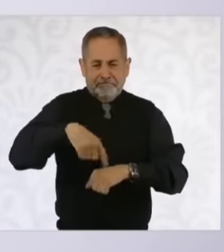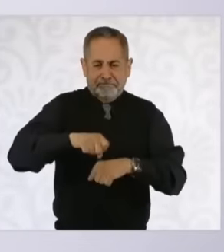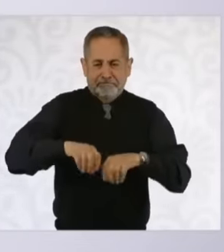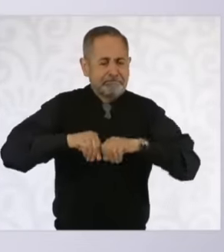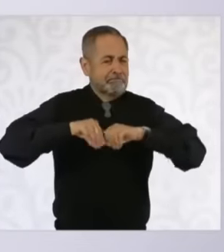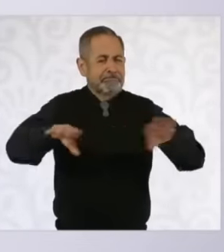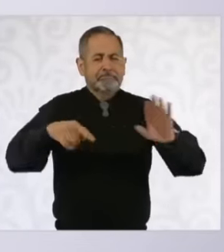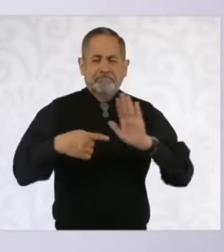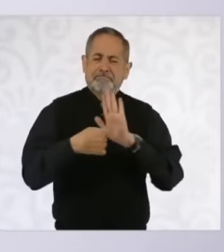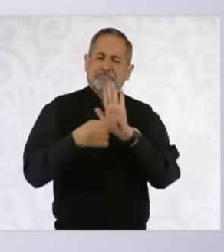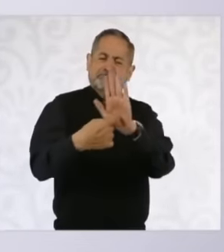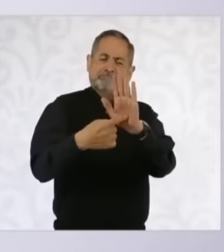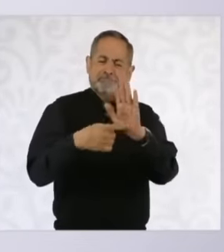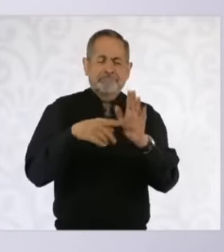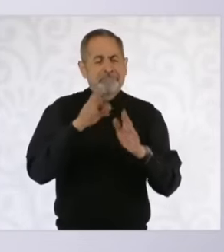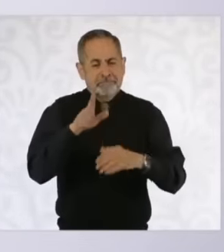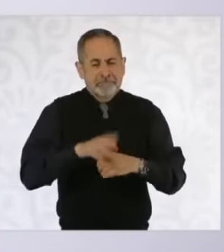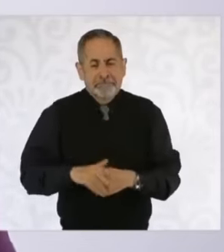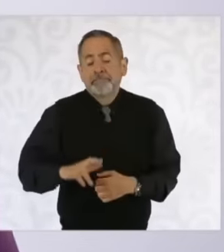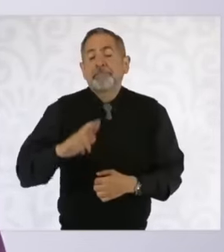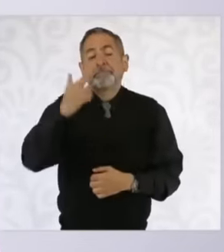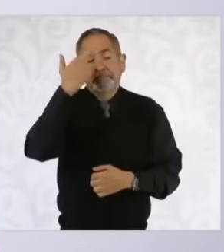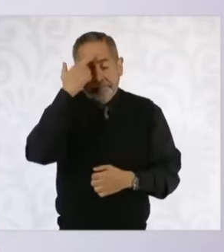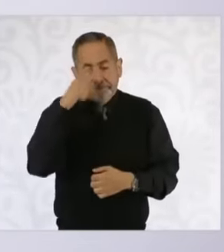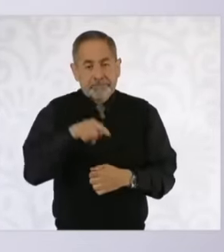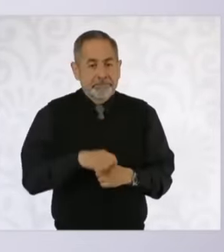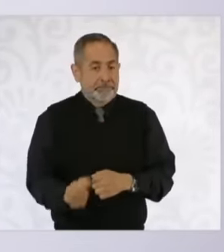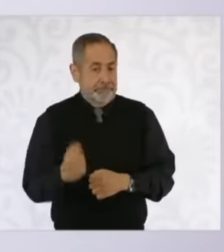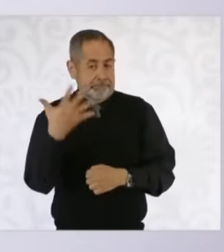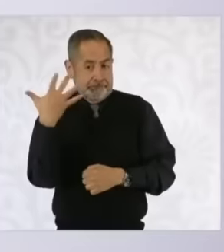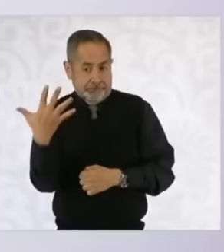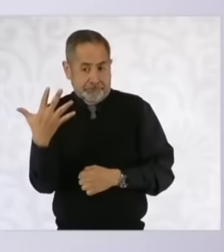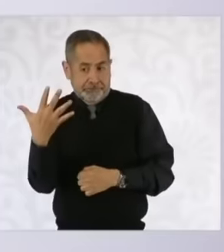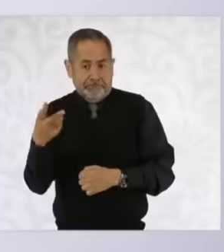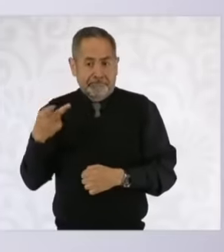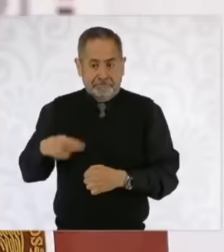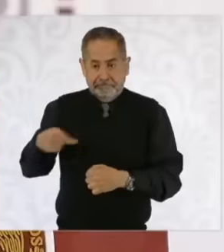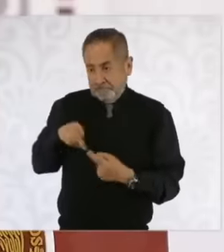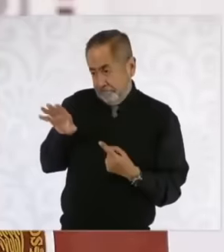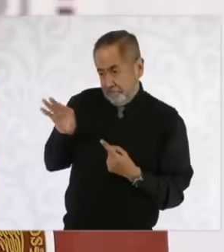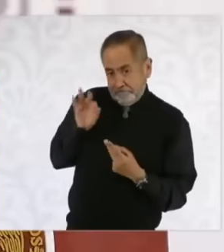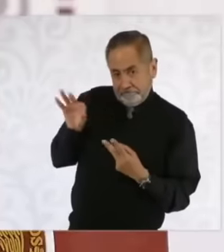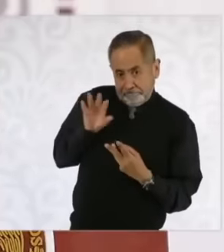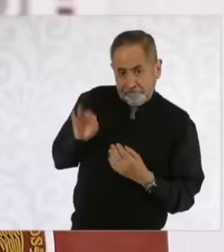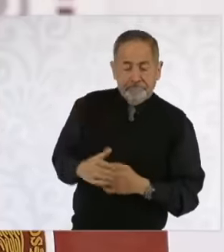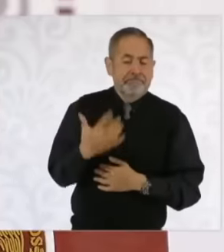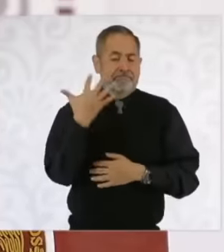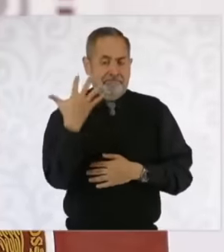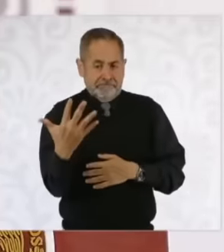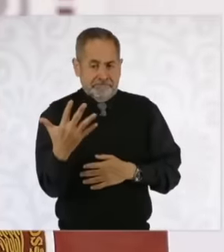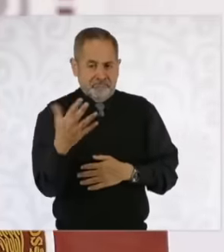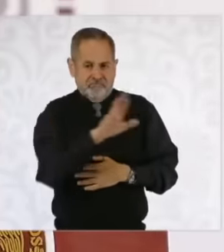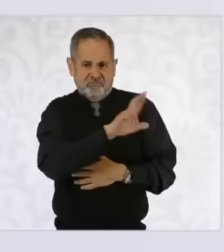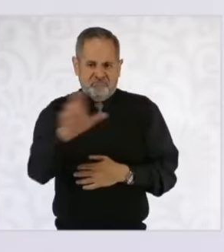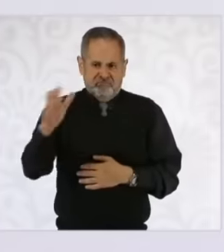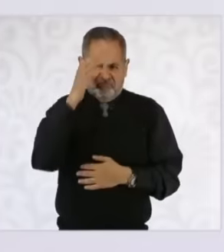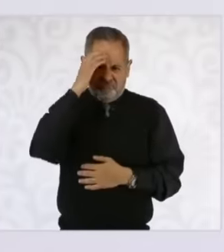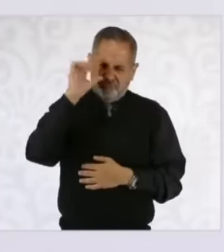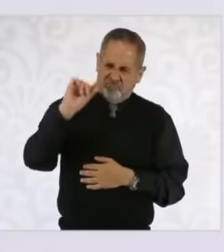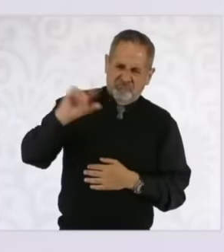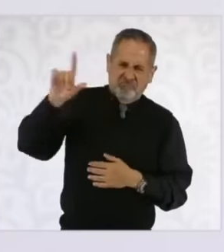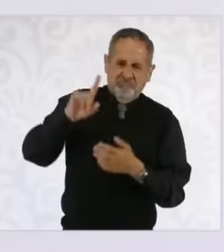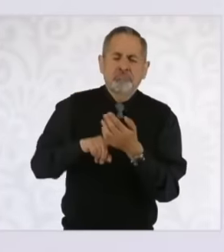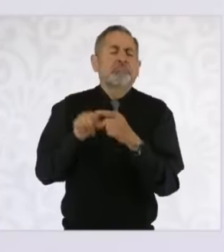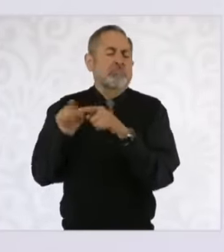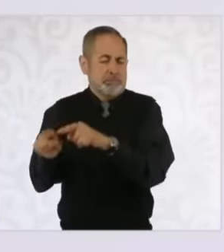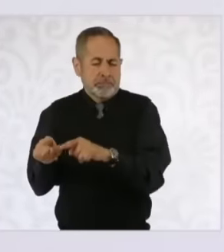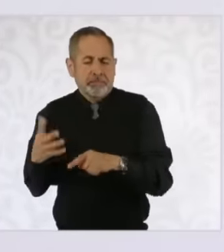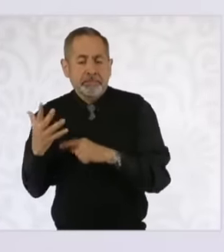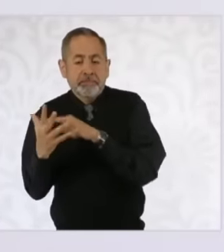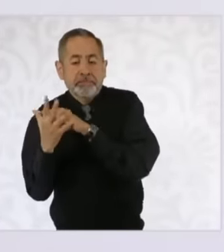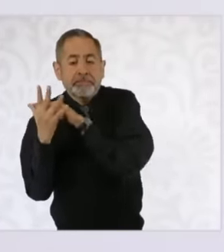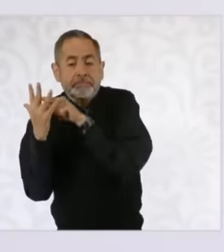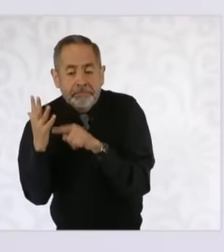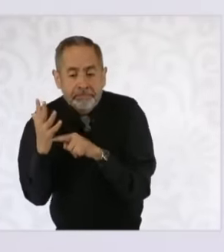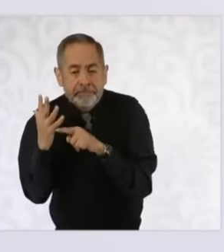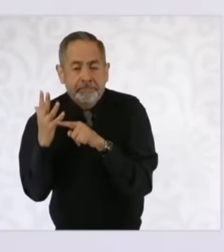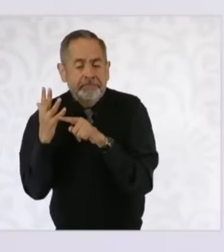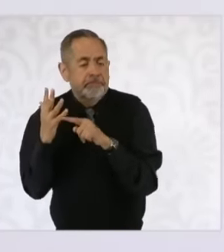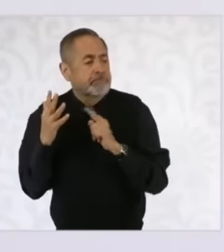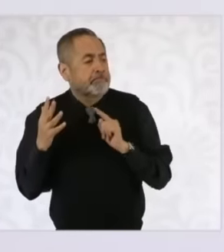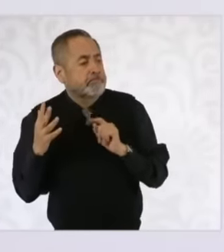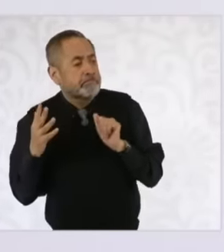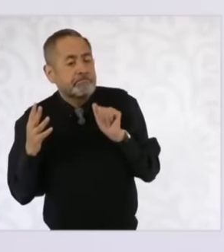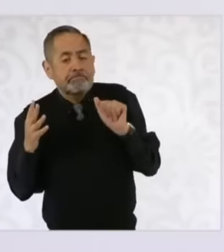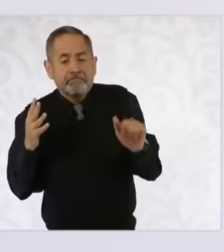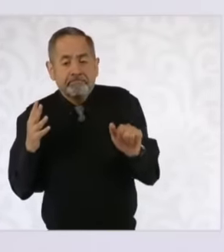that we have to present five well-known people who are the ones who are going to select